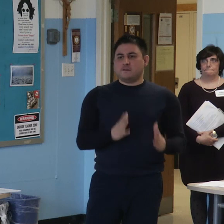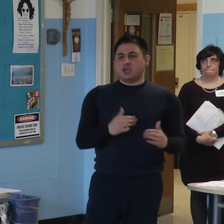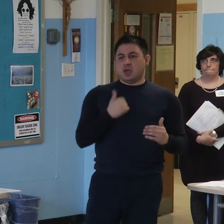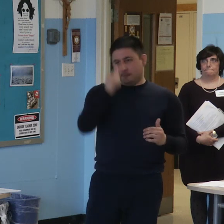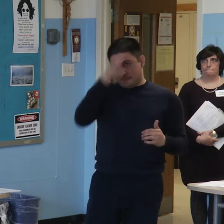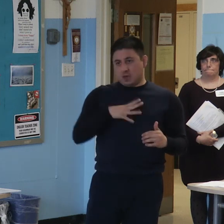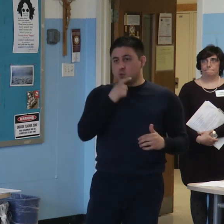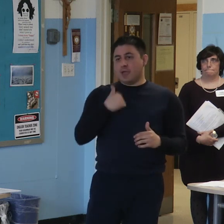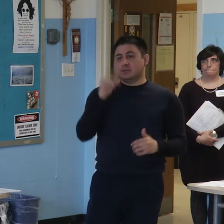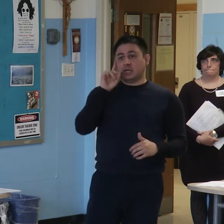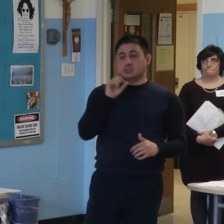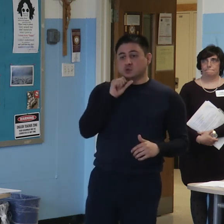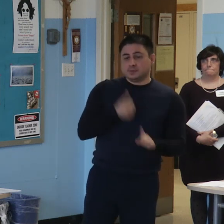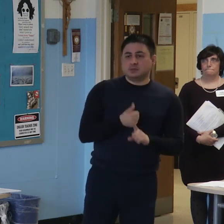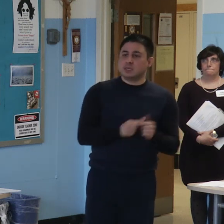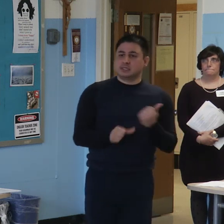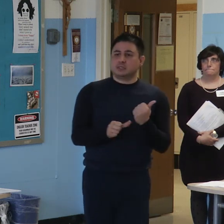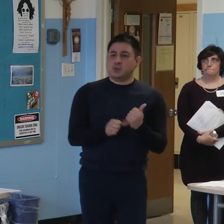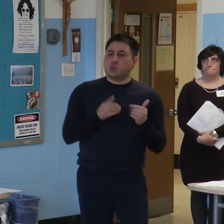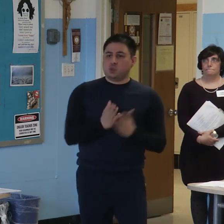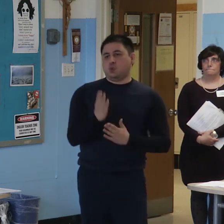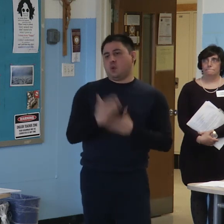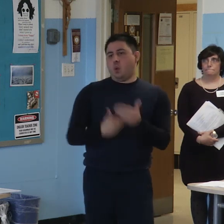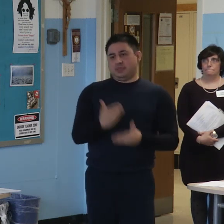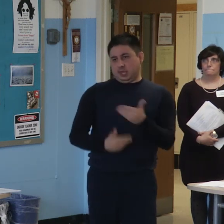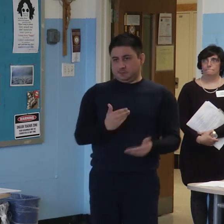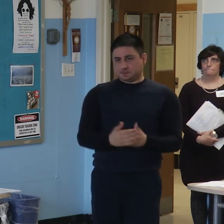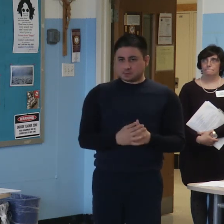Syndrome, he was assisting me through the whole thing, and we're back in the